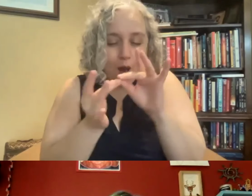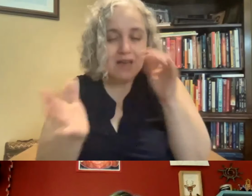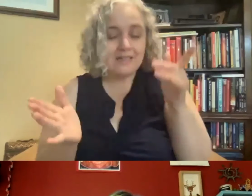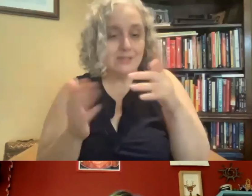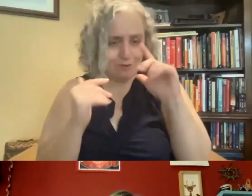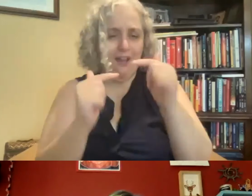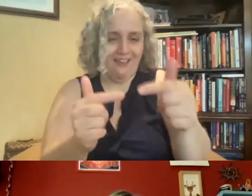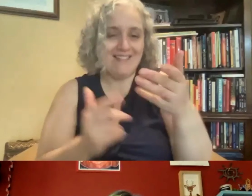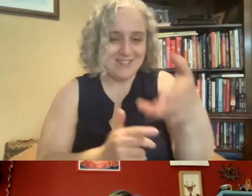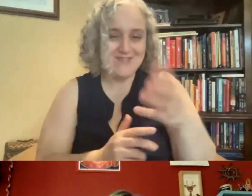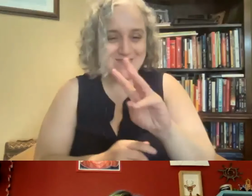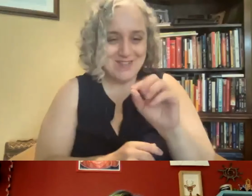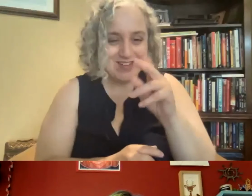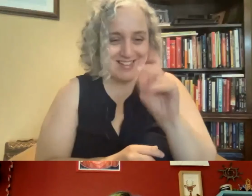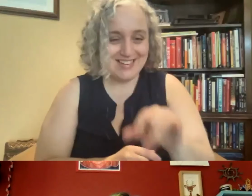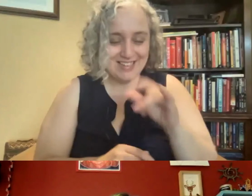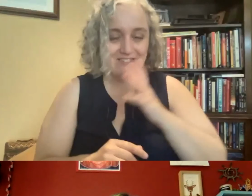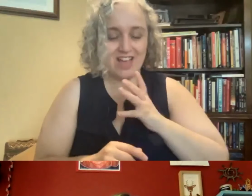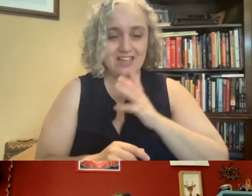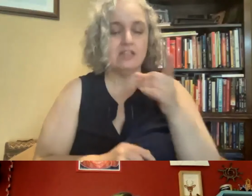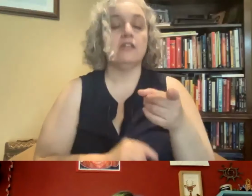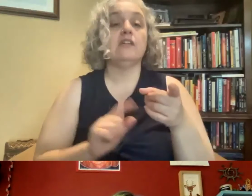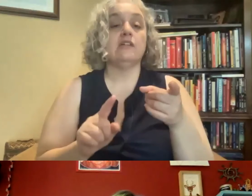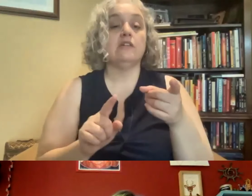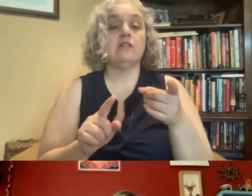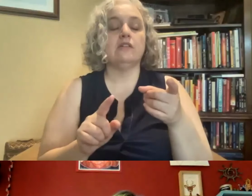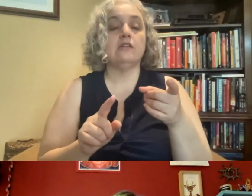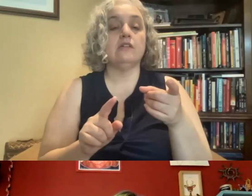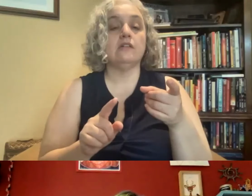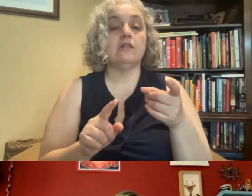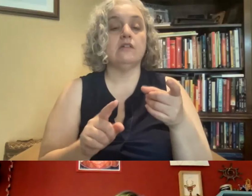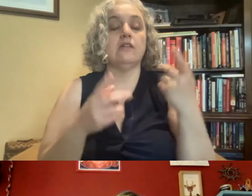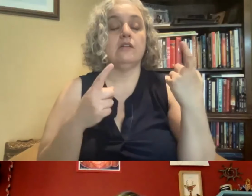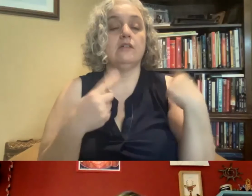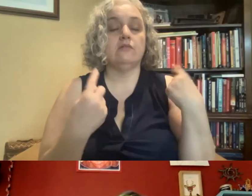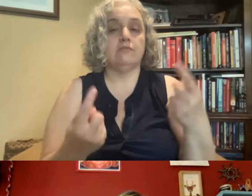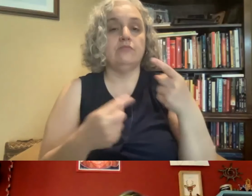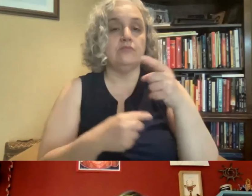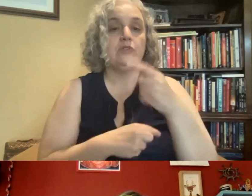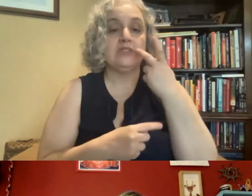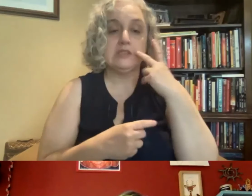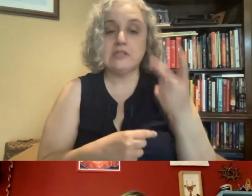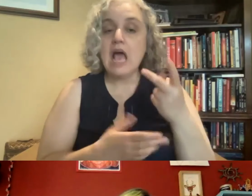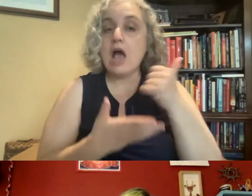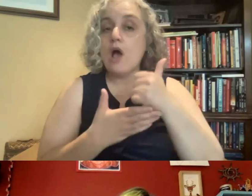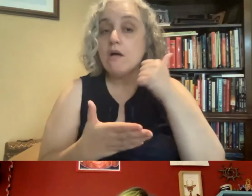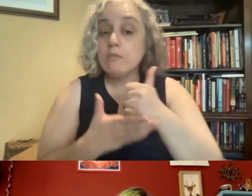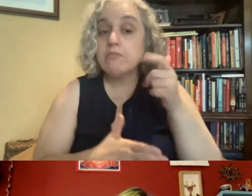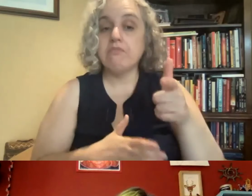Wendy Chisholm: To build on my ego is saying, I think we've been looking a lot about how do we help people in India, for example,